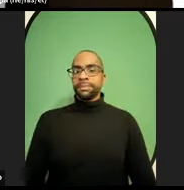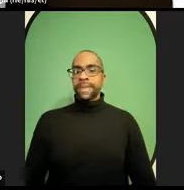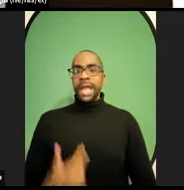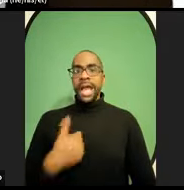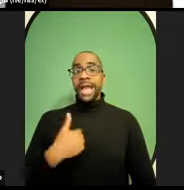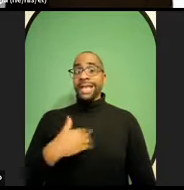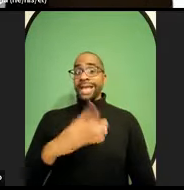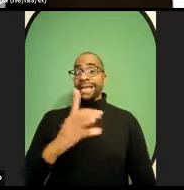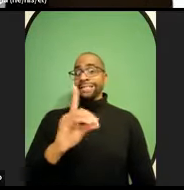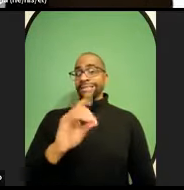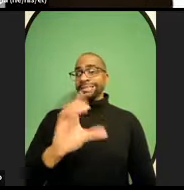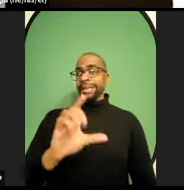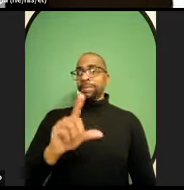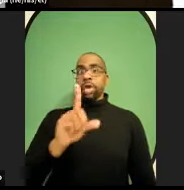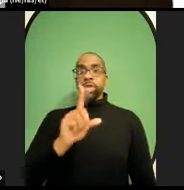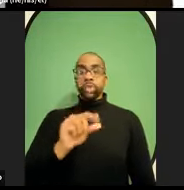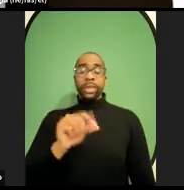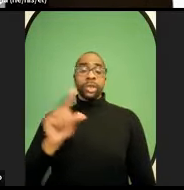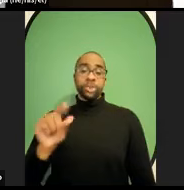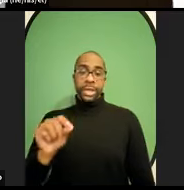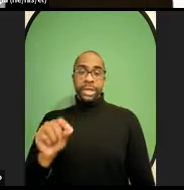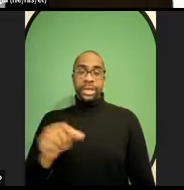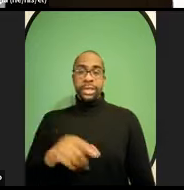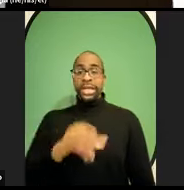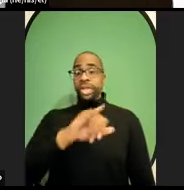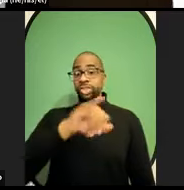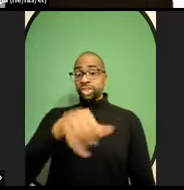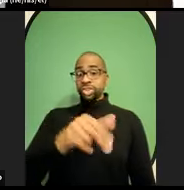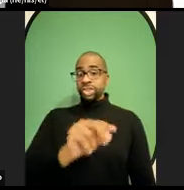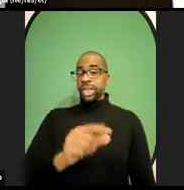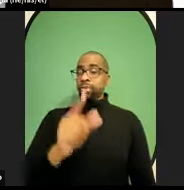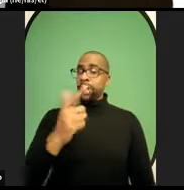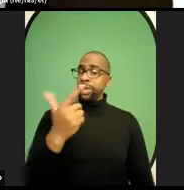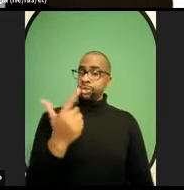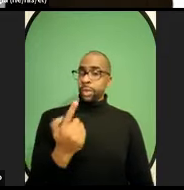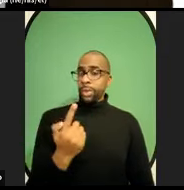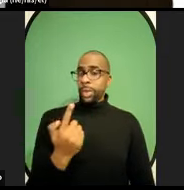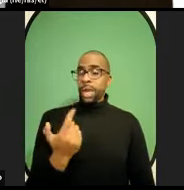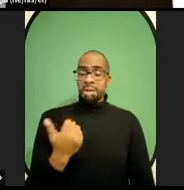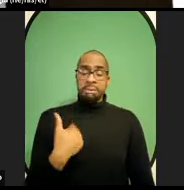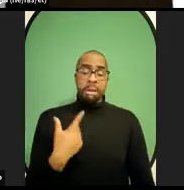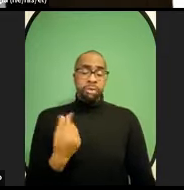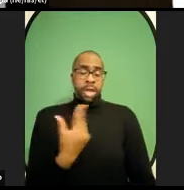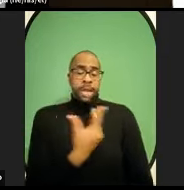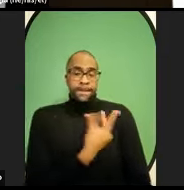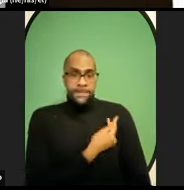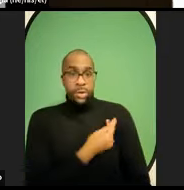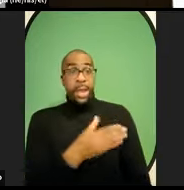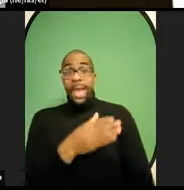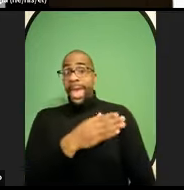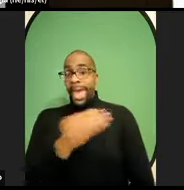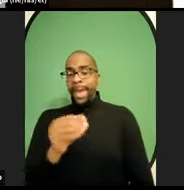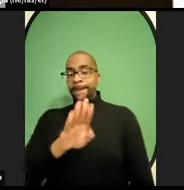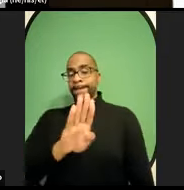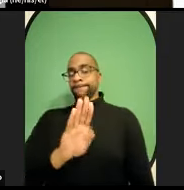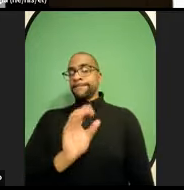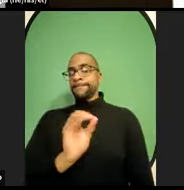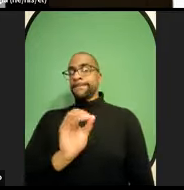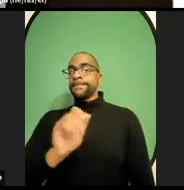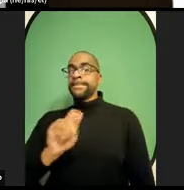in line because we were the first ones that could get it I got it too. ember of 20 Oh, my ember of 20 Oh, my first one January of, 2021 I got January of, 2021 I got my second one and I just got to